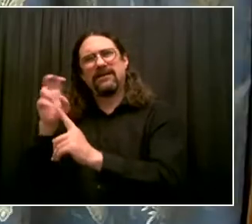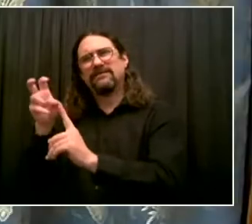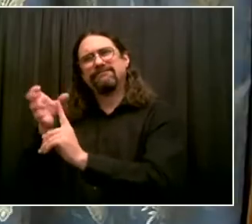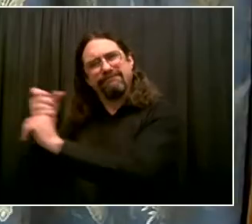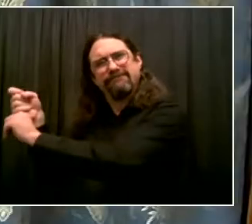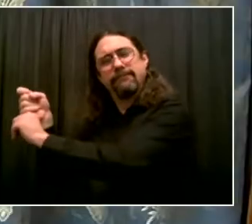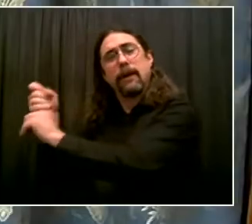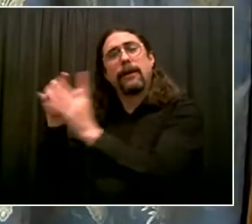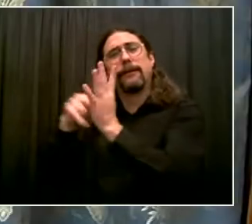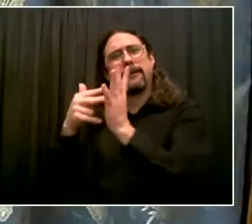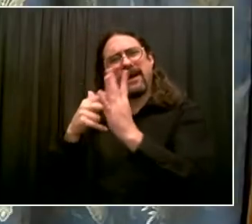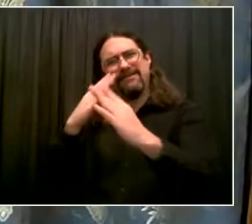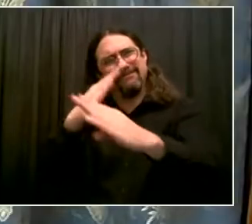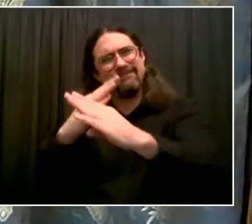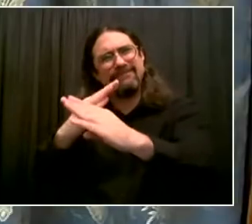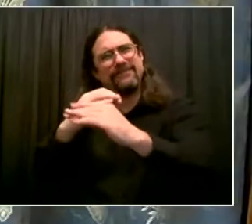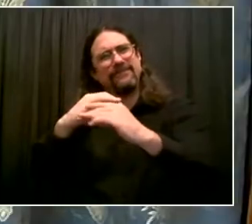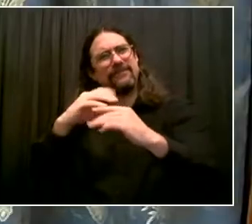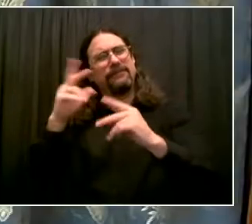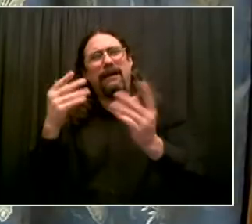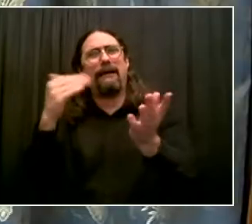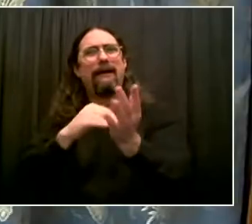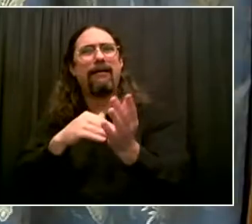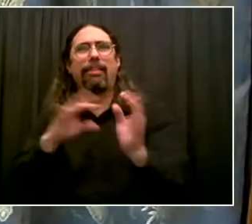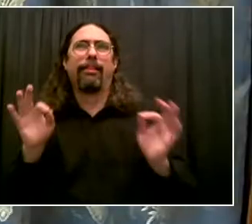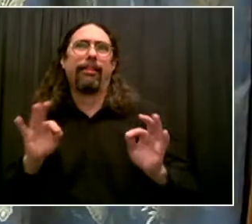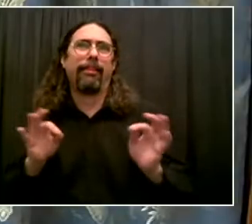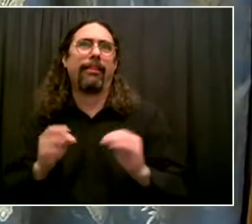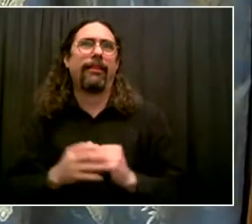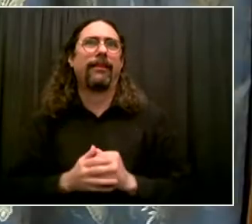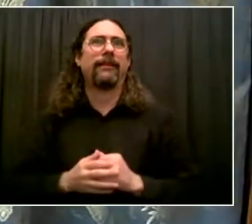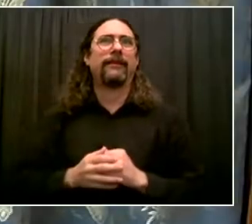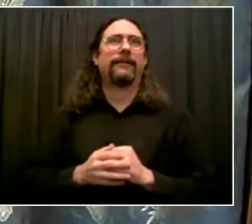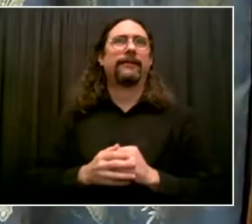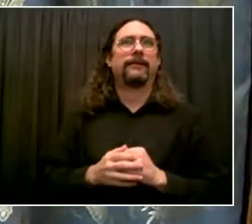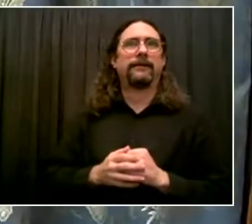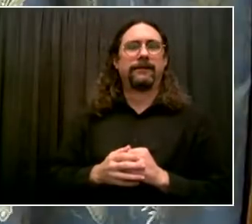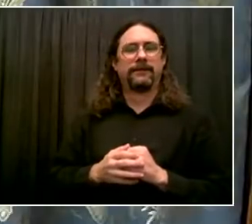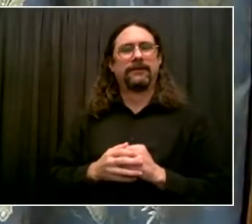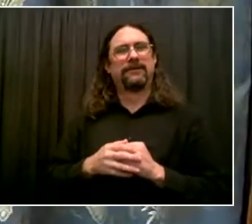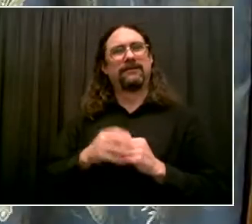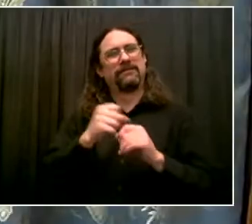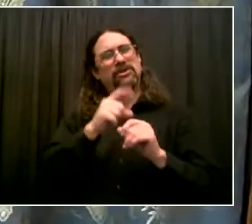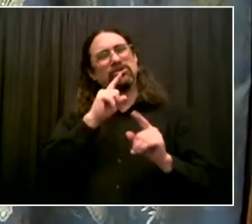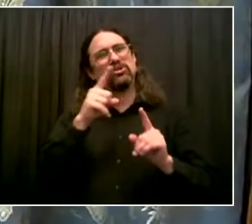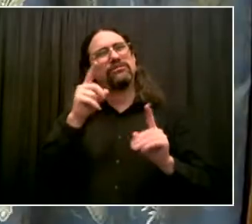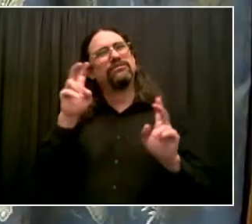ACCOUNTABLE AND MAKING SURE WE ARE VIGILANT ON THAT EVERY SINGLE DAY IS AN IMPORTANT